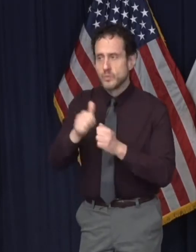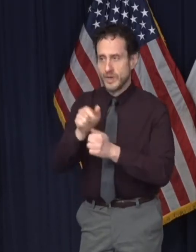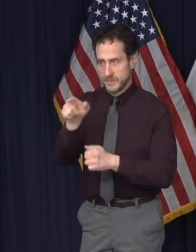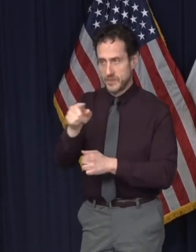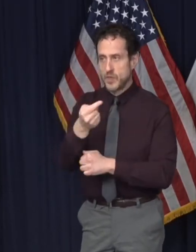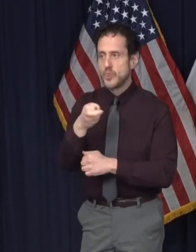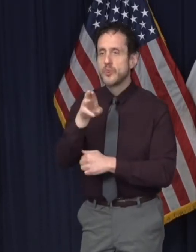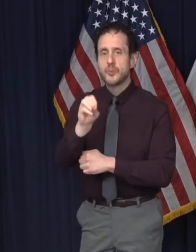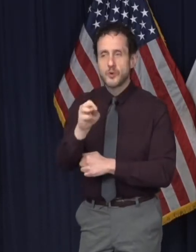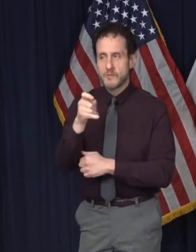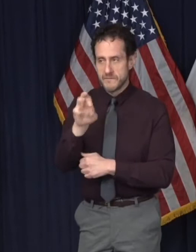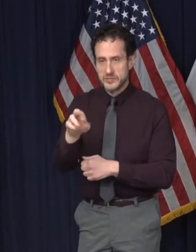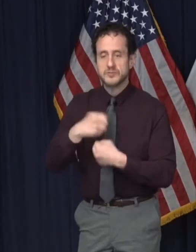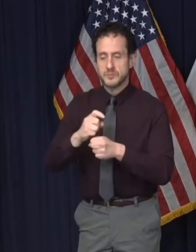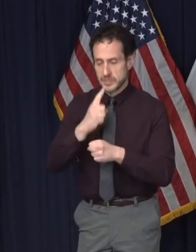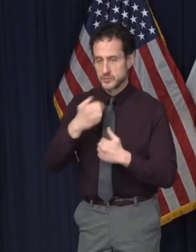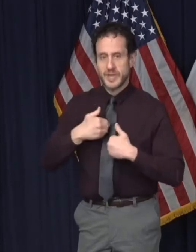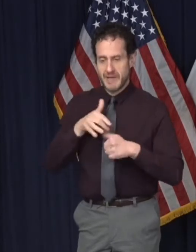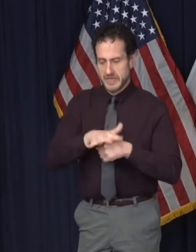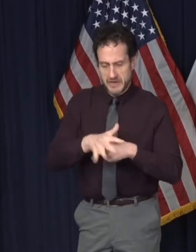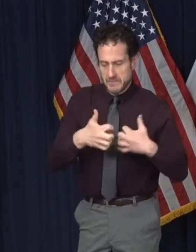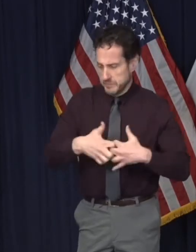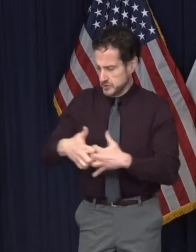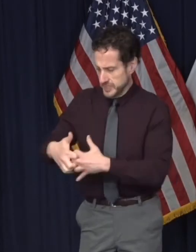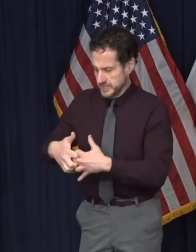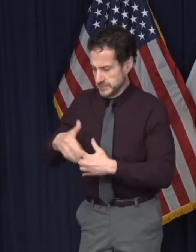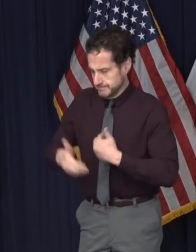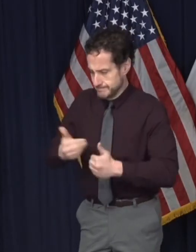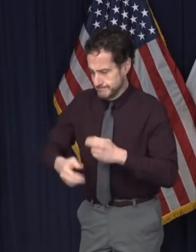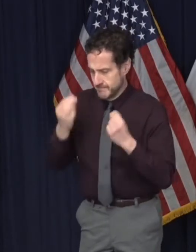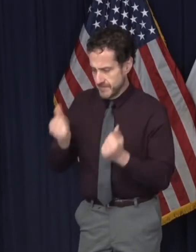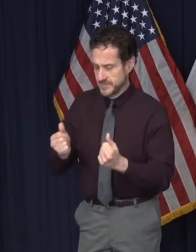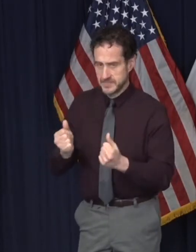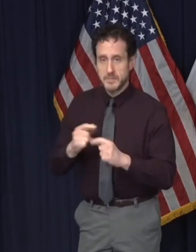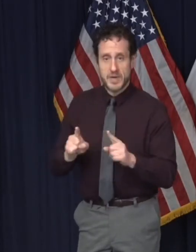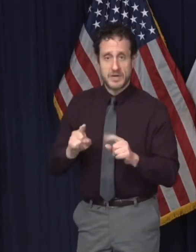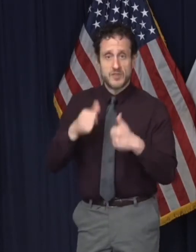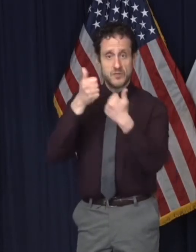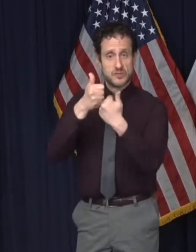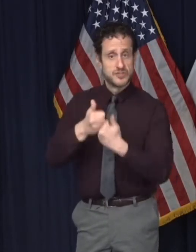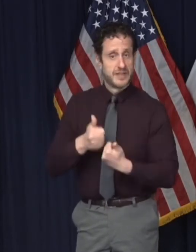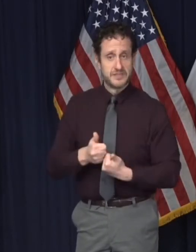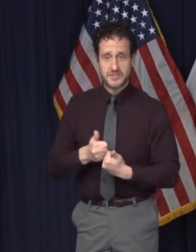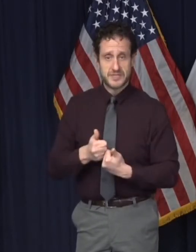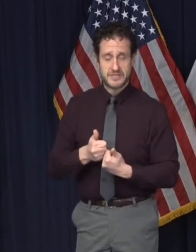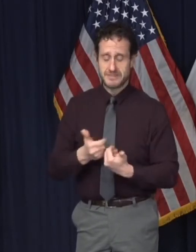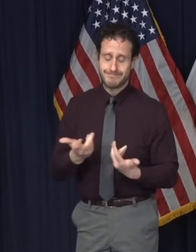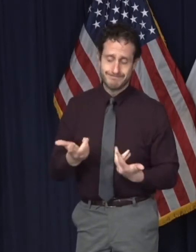WE'RE WORKING AROUND THE CLOCK ALONGSIDE THEY ARE MOW FISHER TO ACCOMPLISH OUR GOAL BUT UNTIL